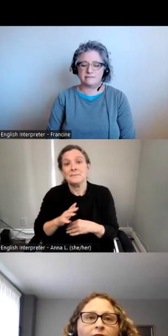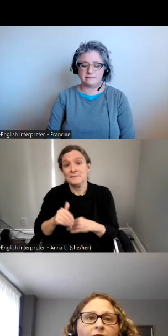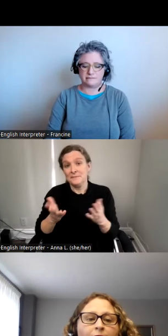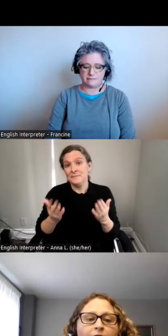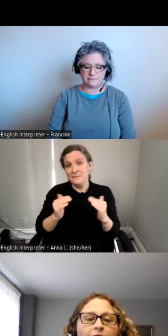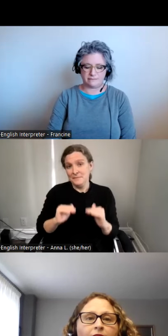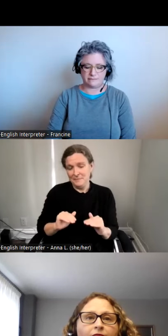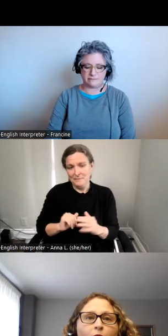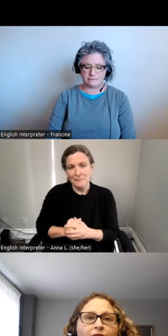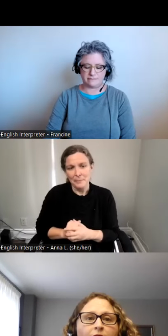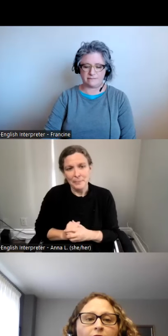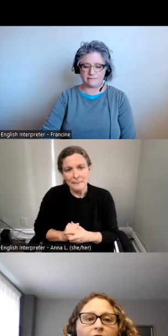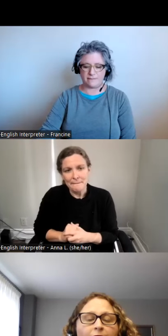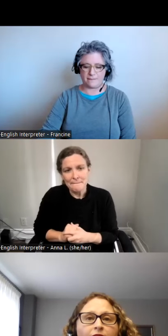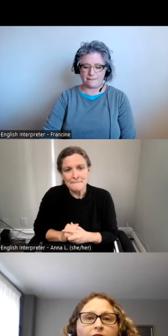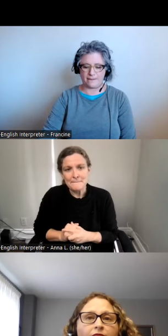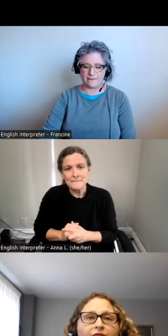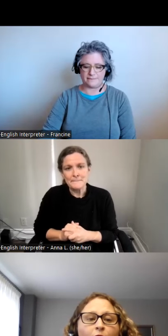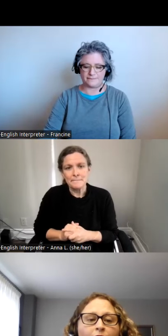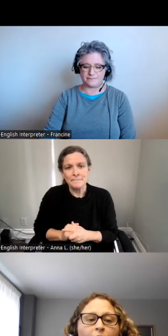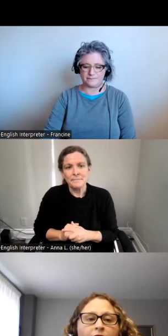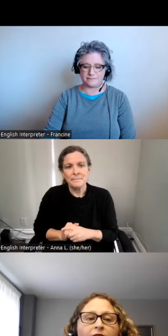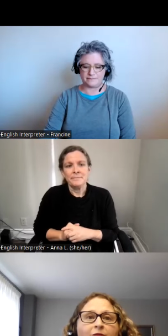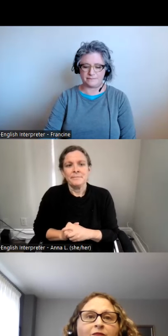this reduces newborn rates of ICU or IICU additions